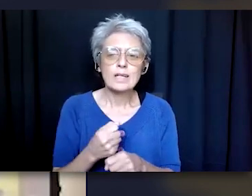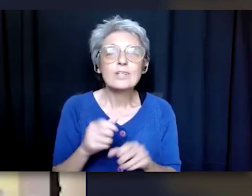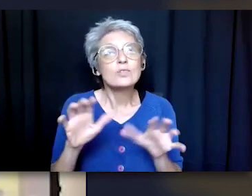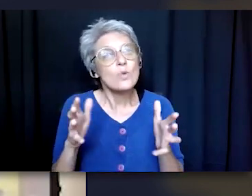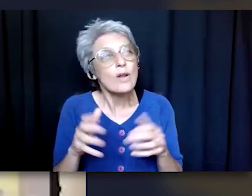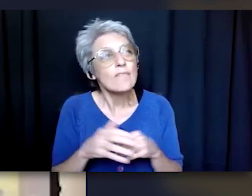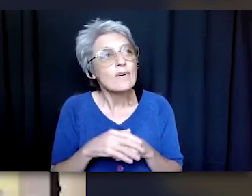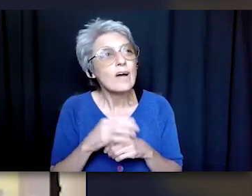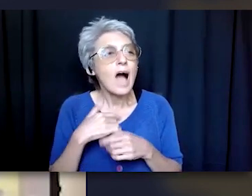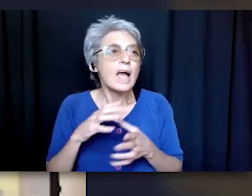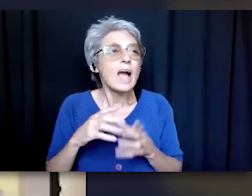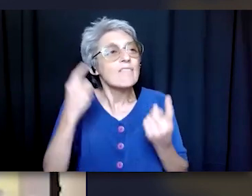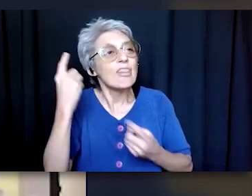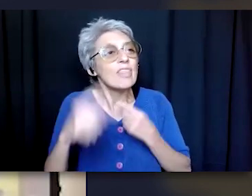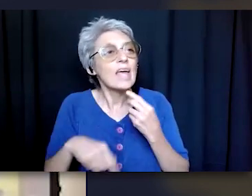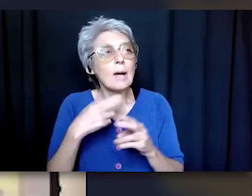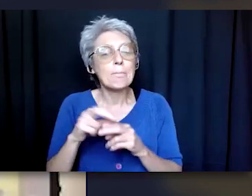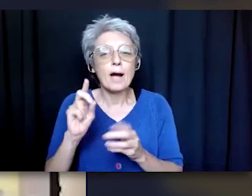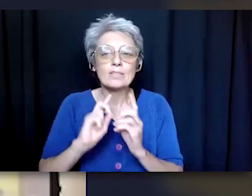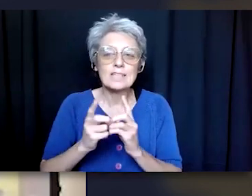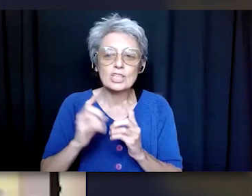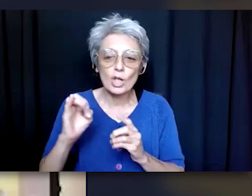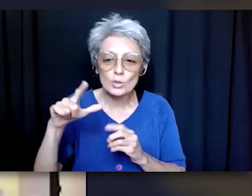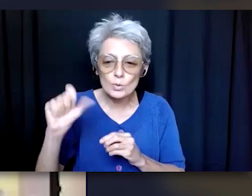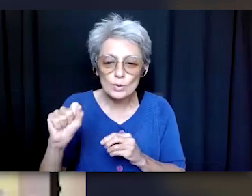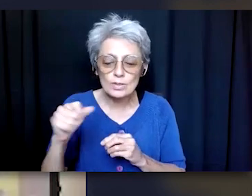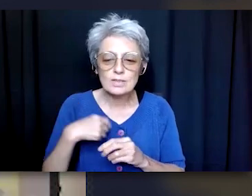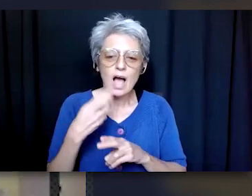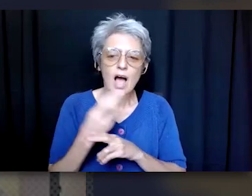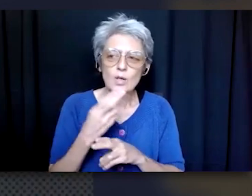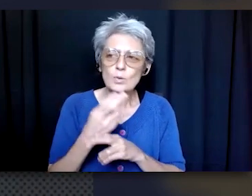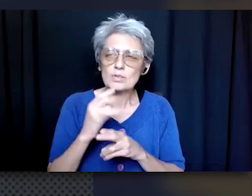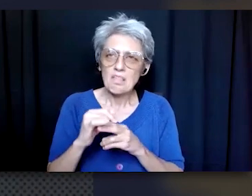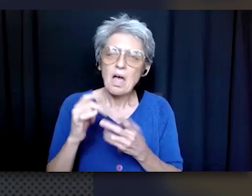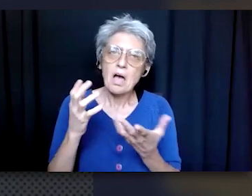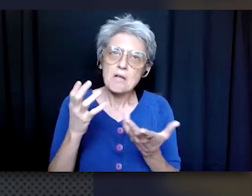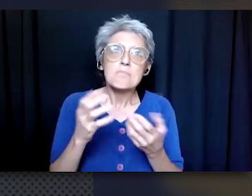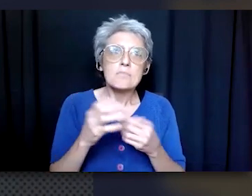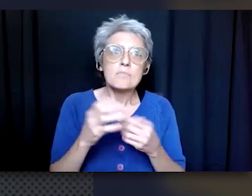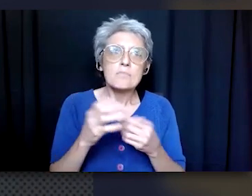and we’re going to go on some of that journey. There will be a little provocation. I will talk